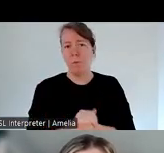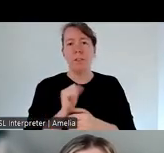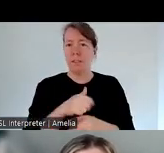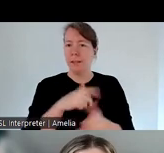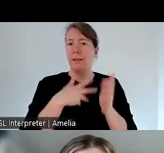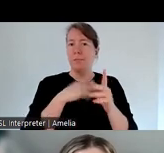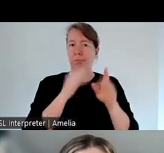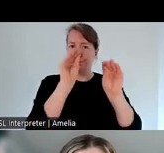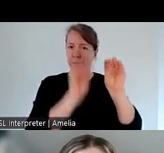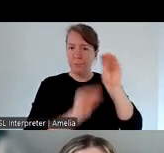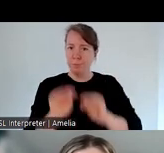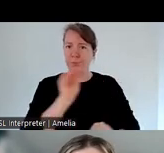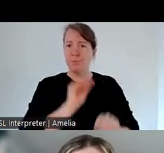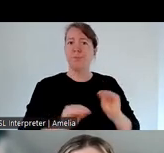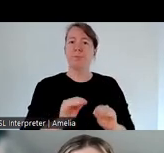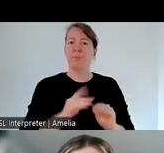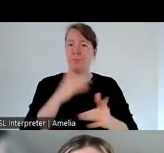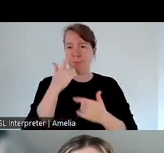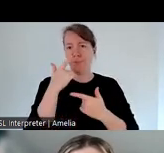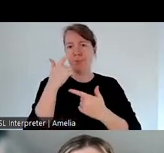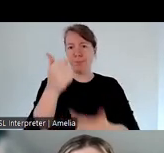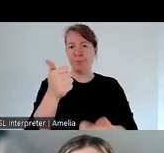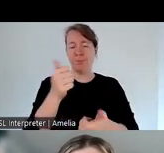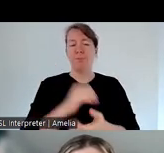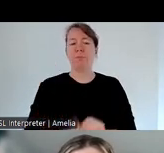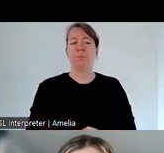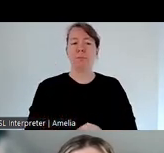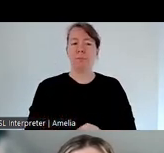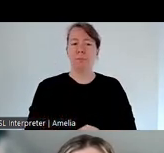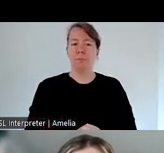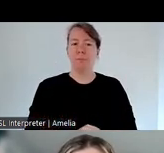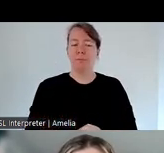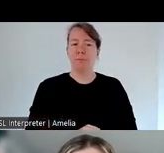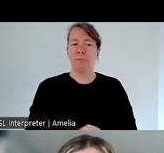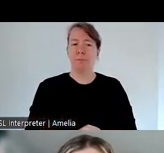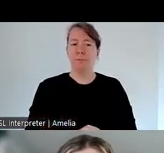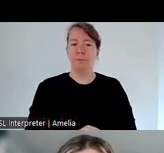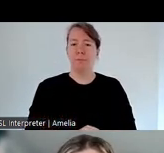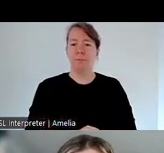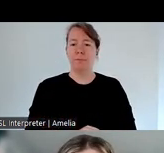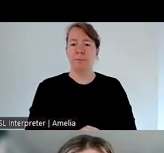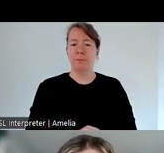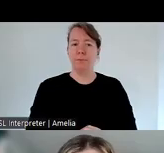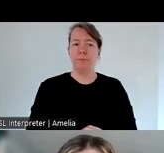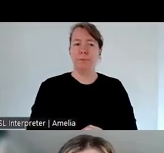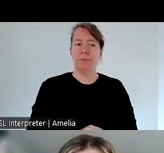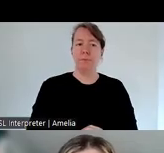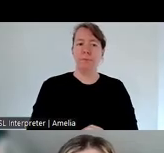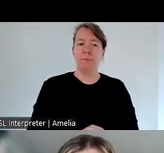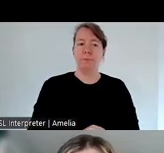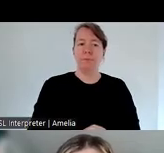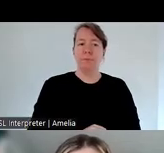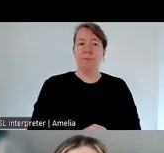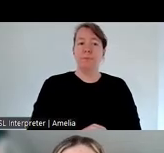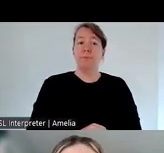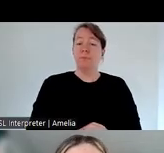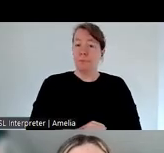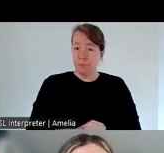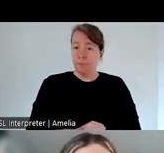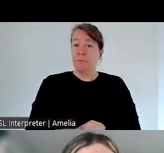as we had planned them. Okay. So, we worked with our authors to determine